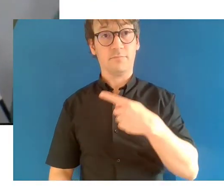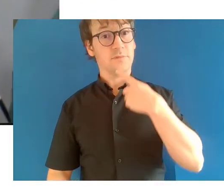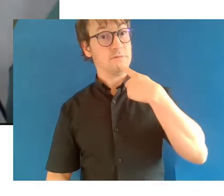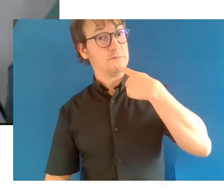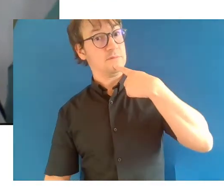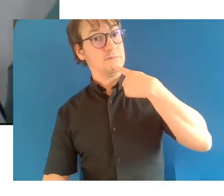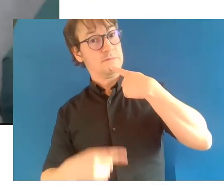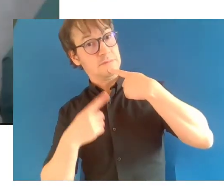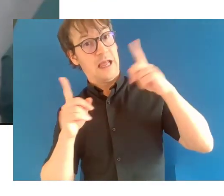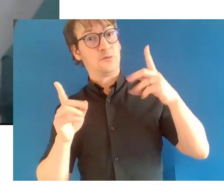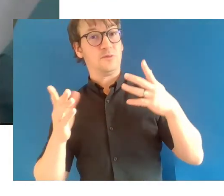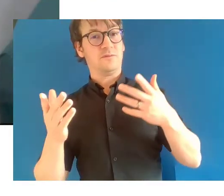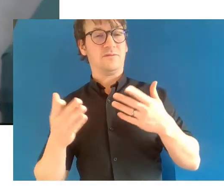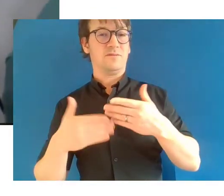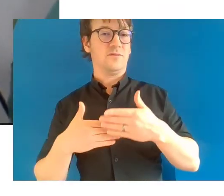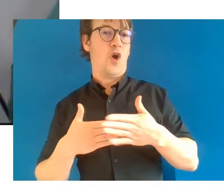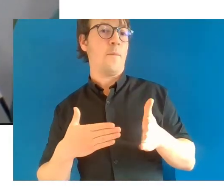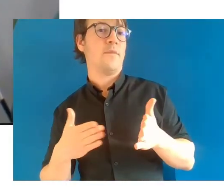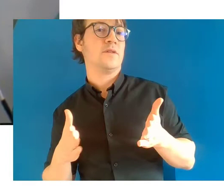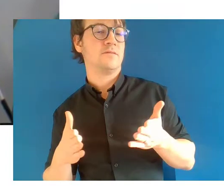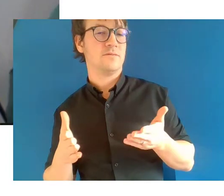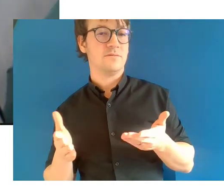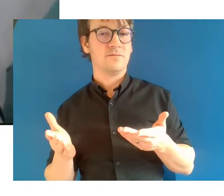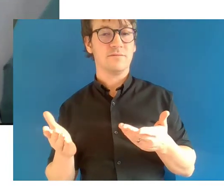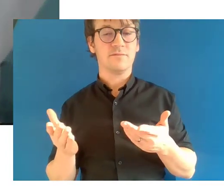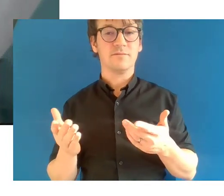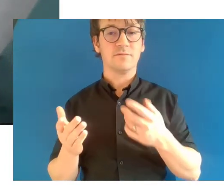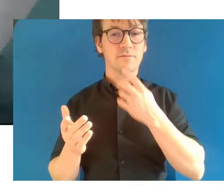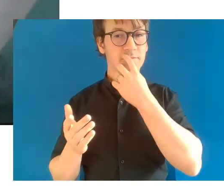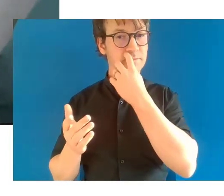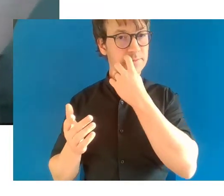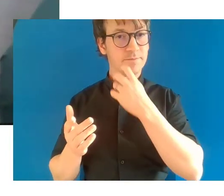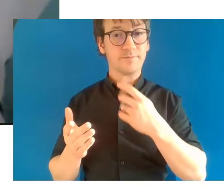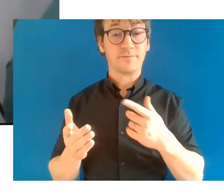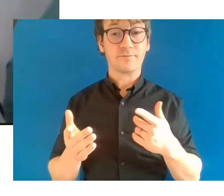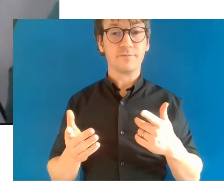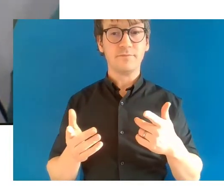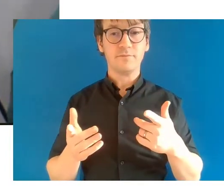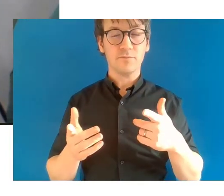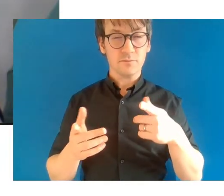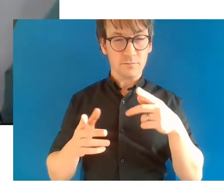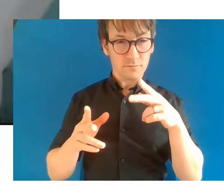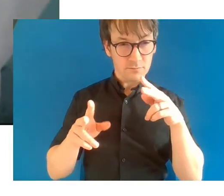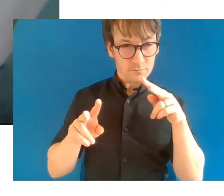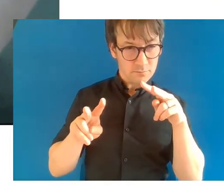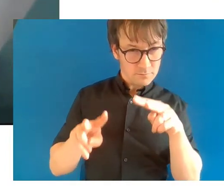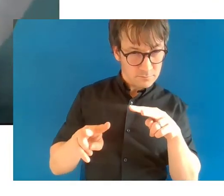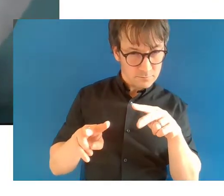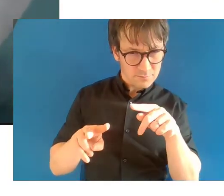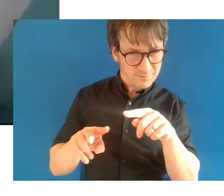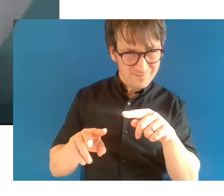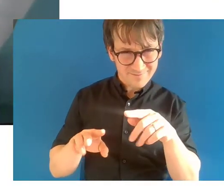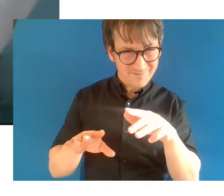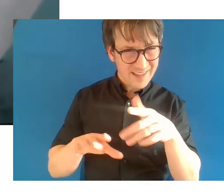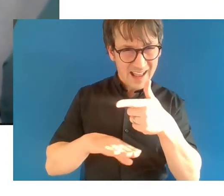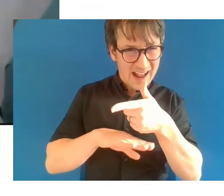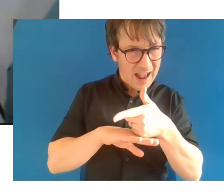he opens the fridge as well, so listen out for that. [Unclear 10:46] for you yesterday?